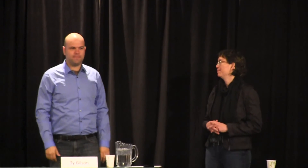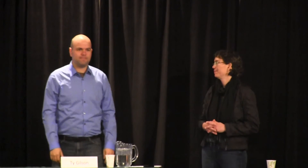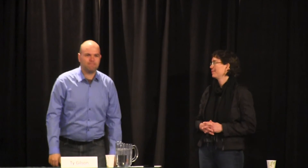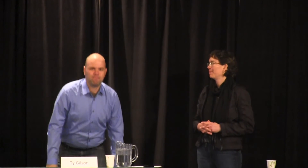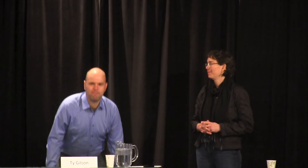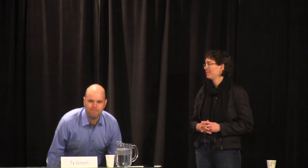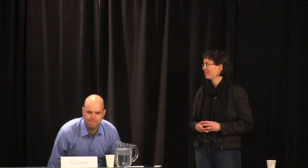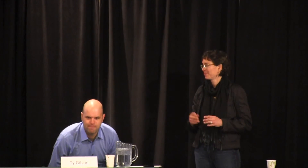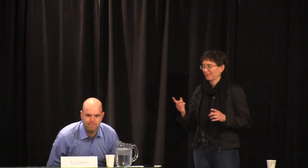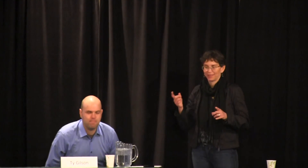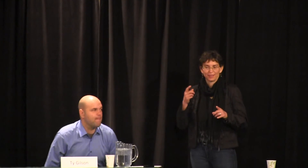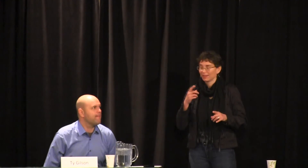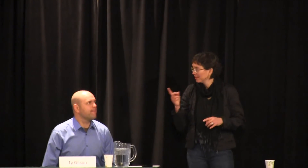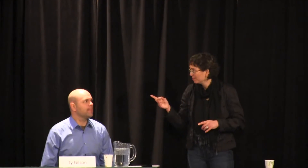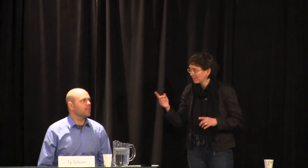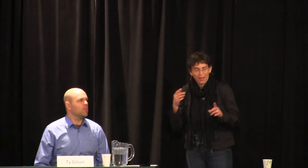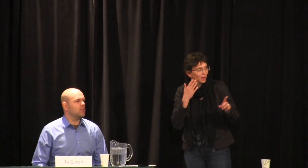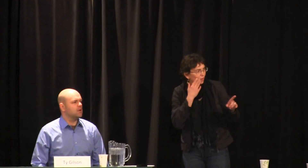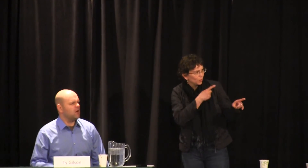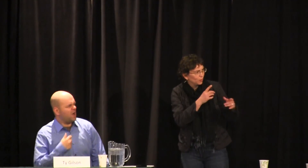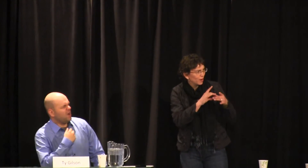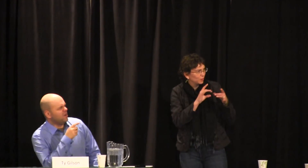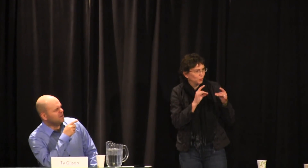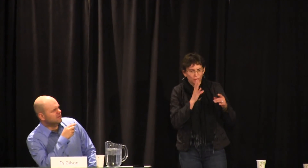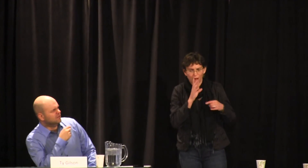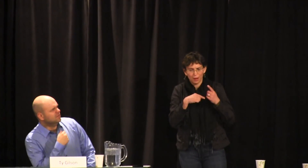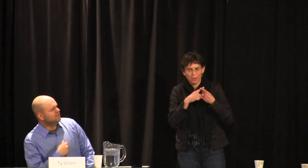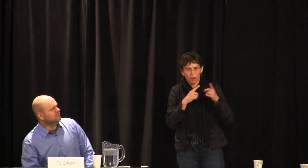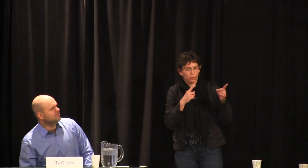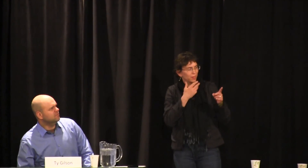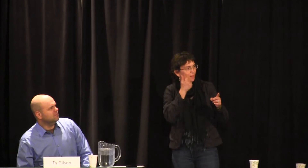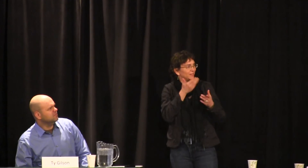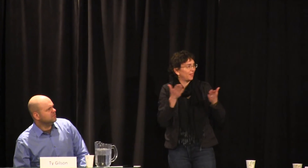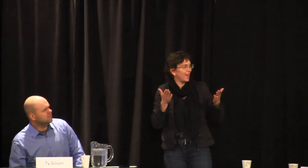That would be my suggestion. Elise: And I don't know if you'd like